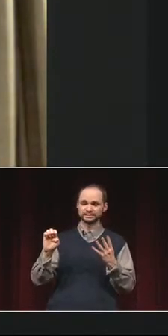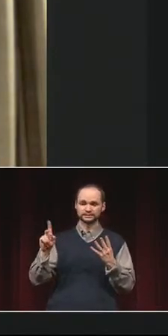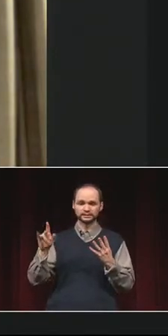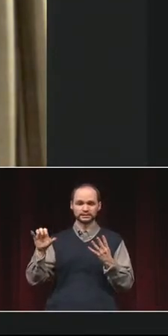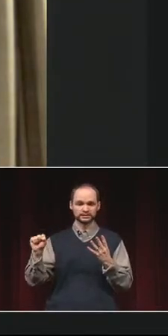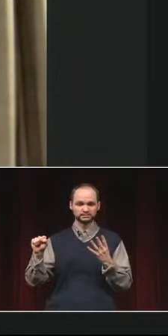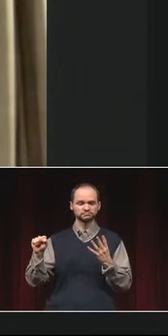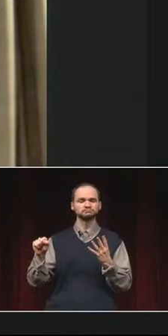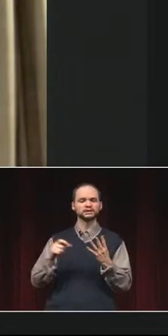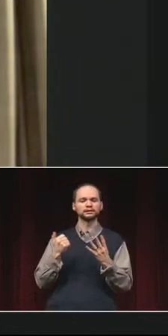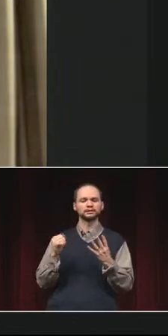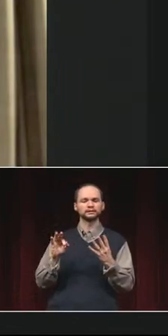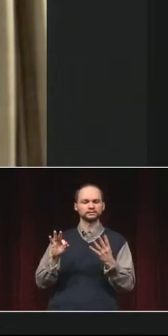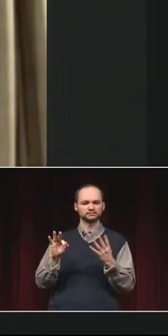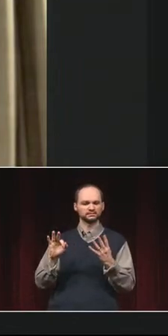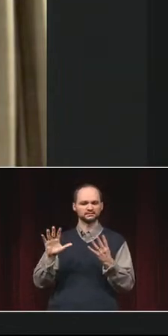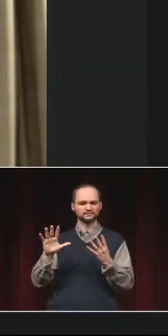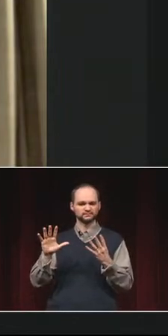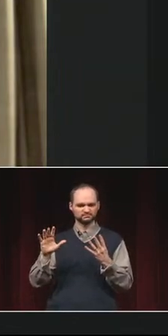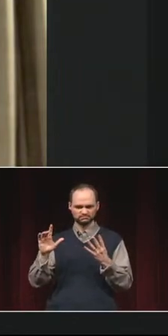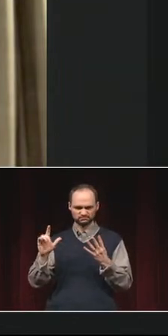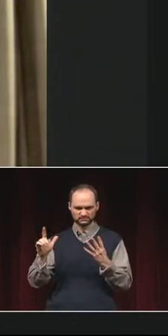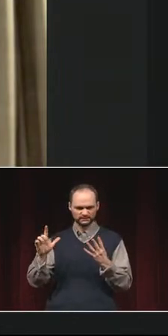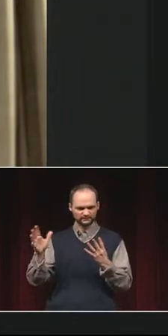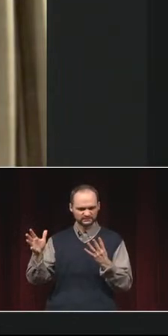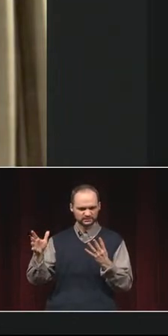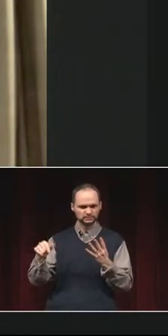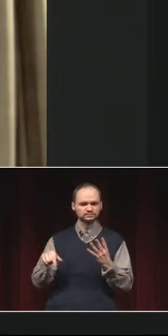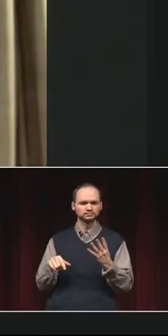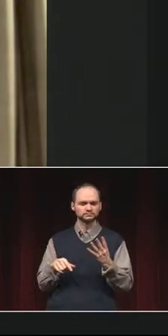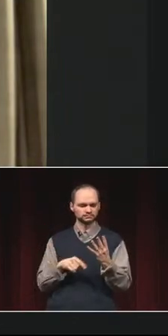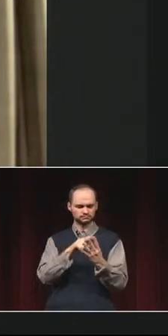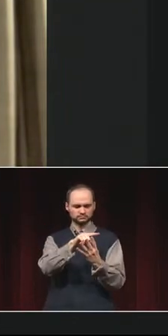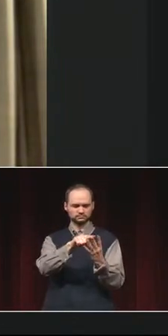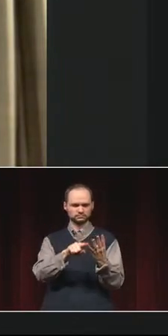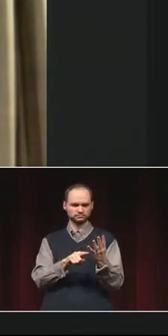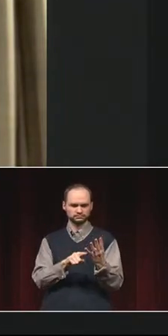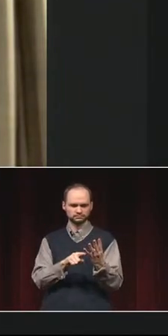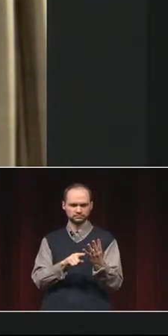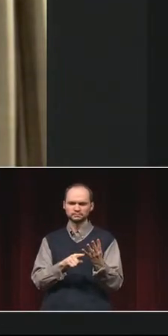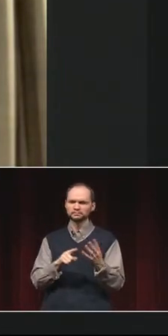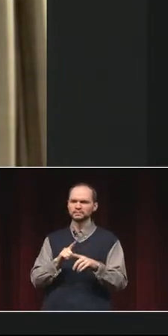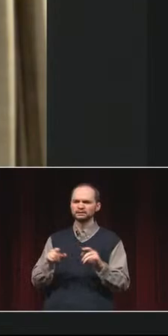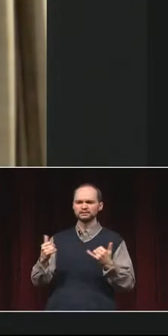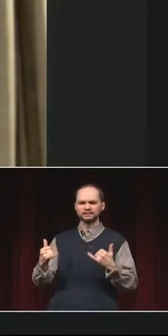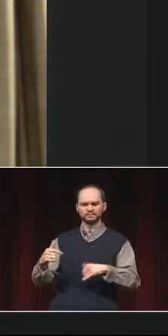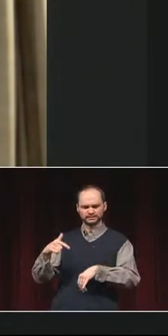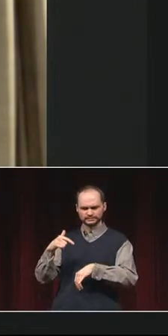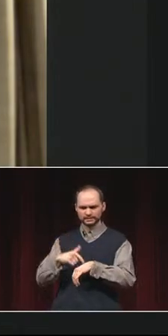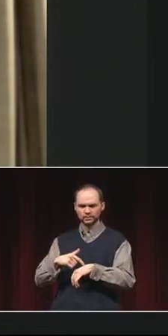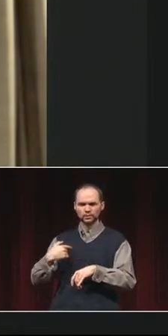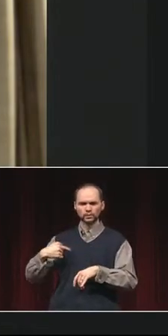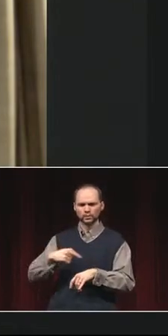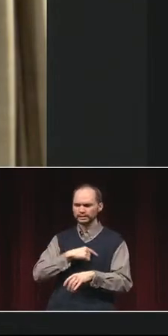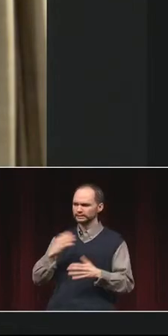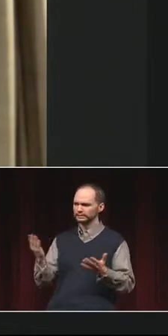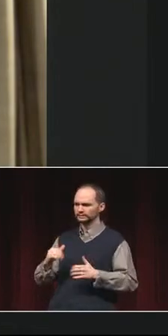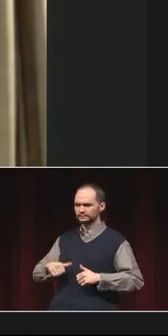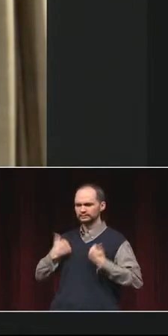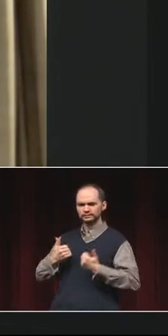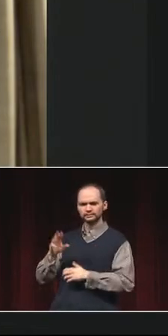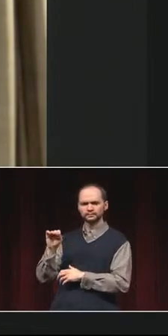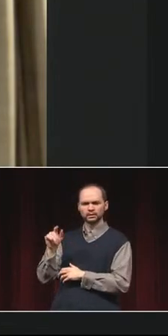for the African American citizens of Montgomery to rally together and protest together as one.